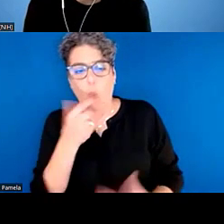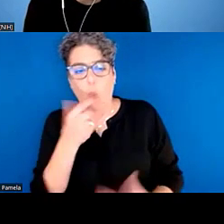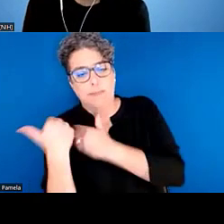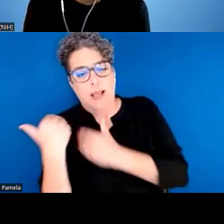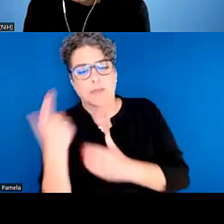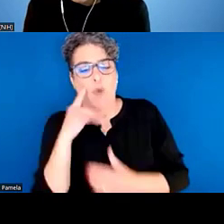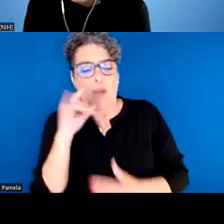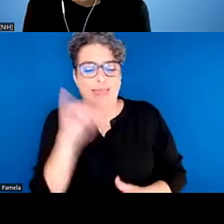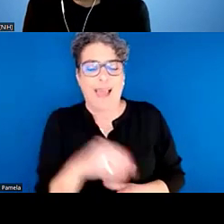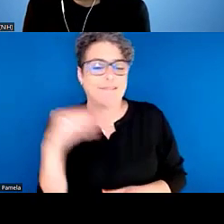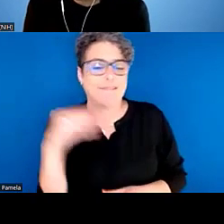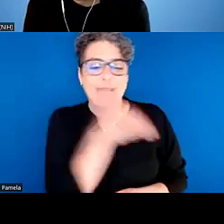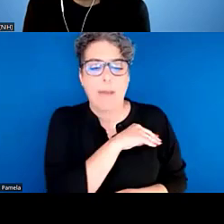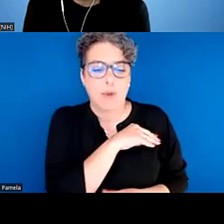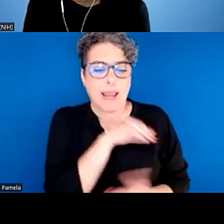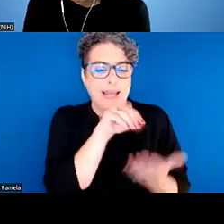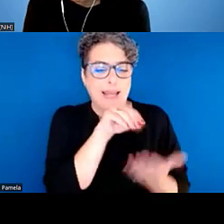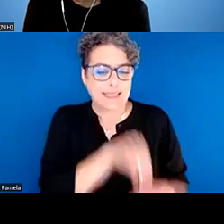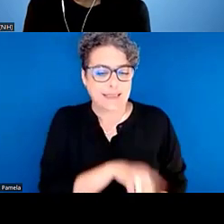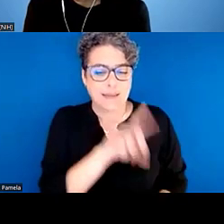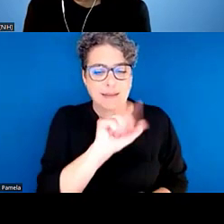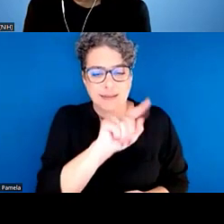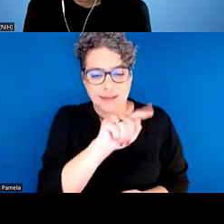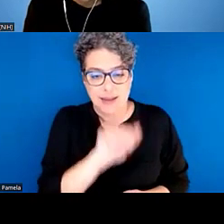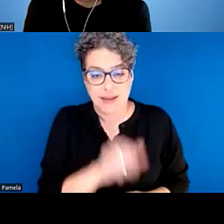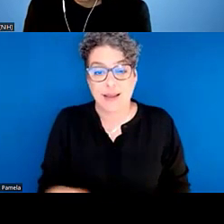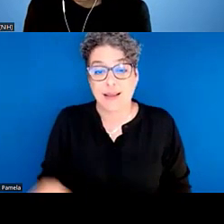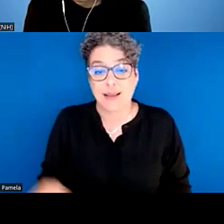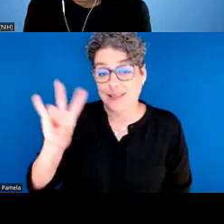in seven NIH-supported publications and two grant applications,